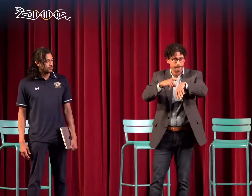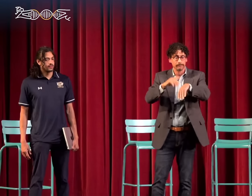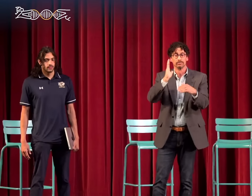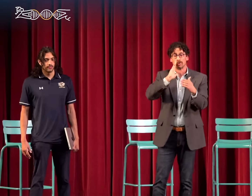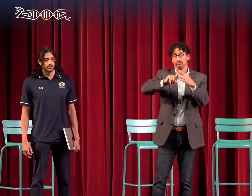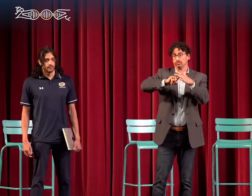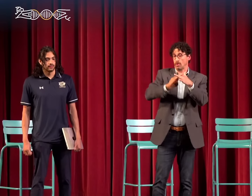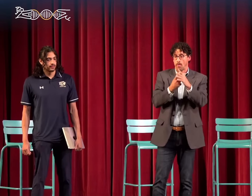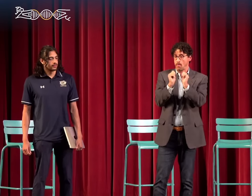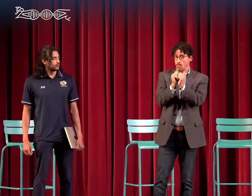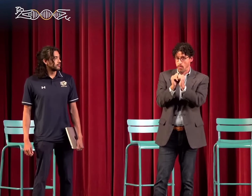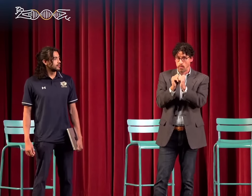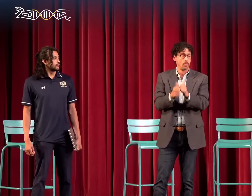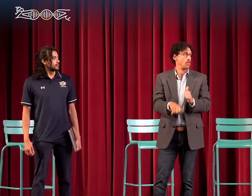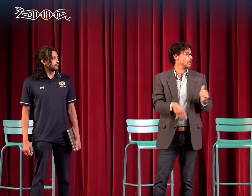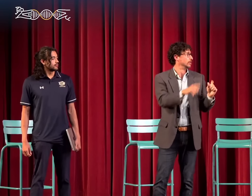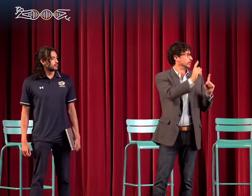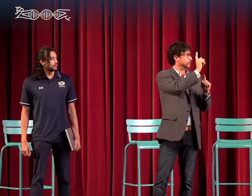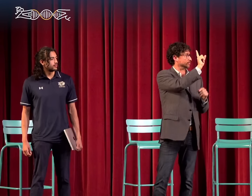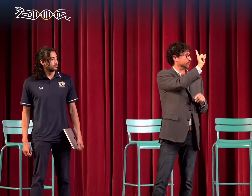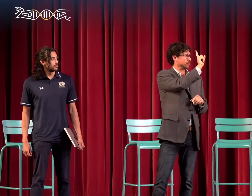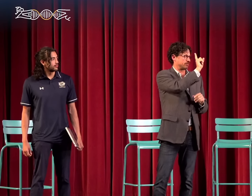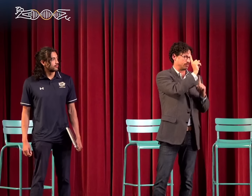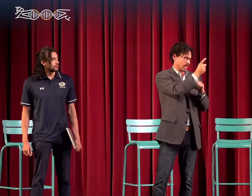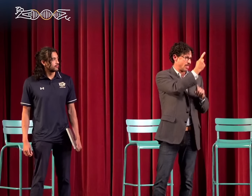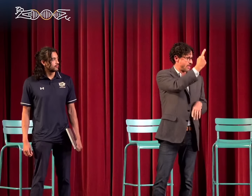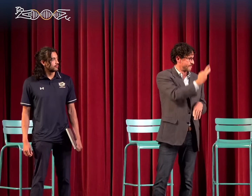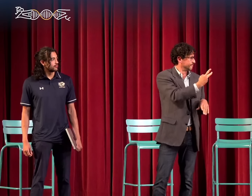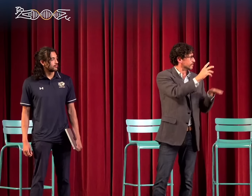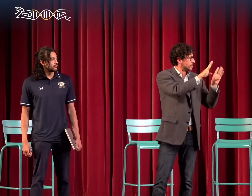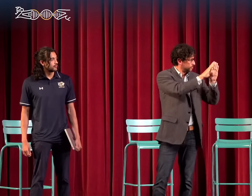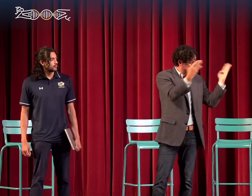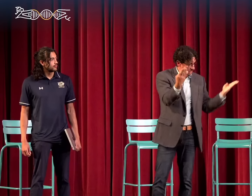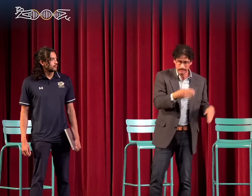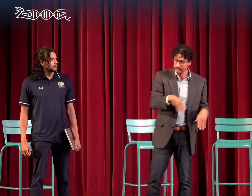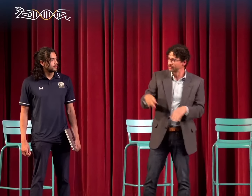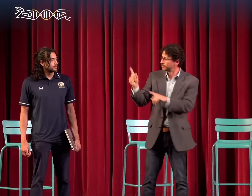what we're going to do is start with opening arguments for a minute and a half,